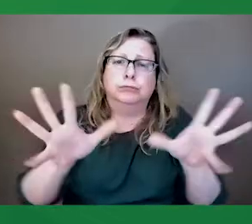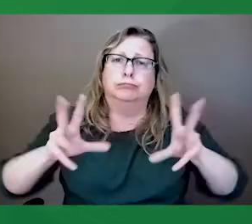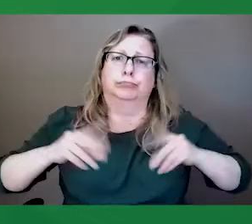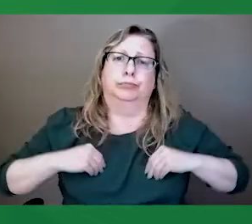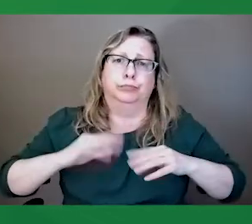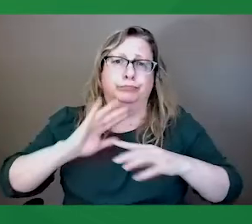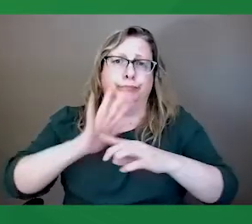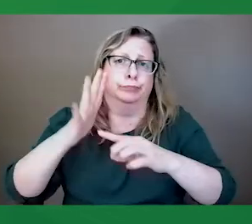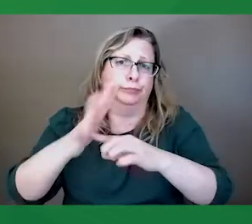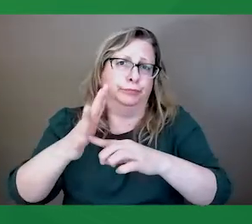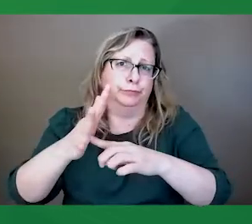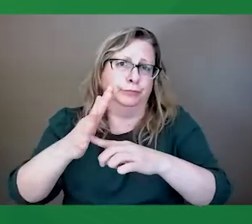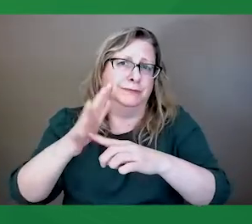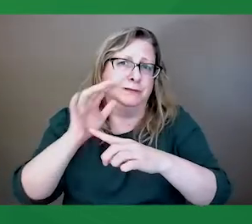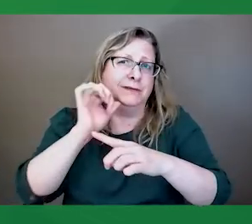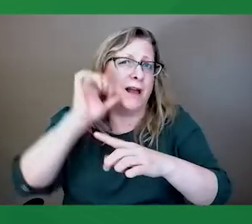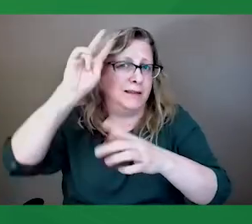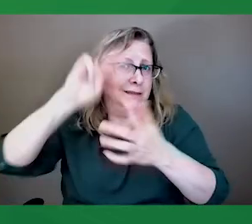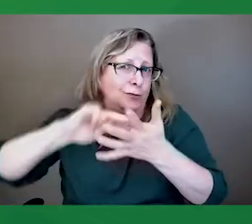be deliberate about that mass market potential?